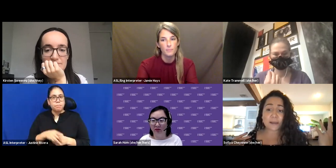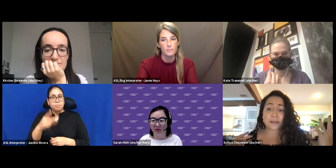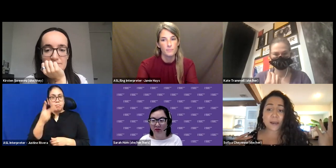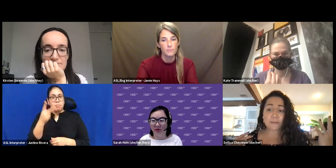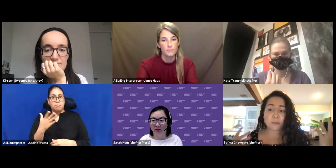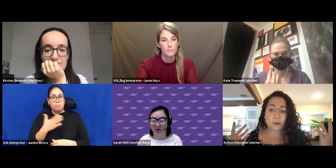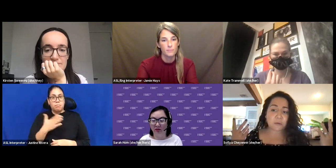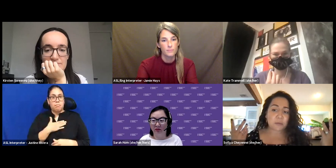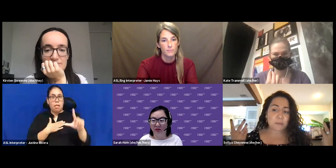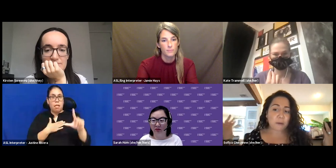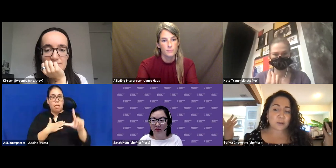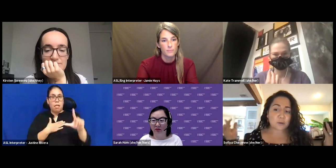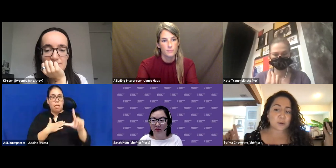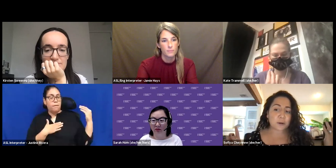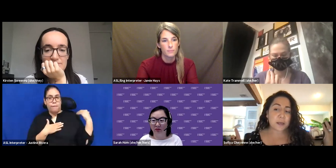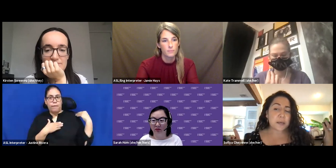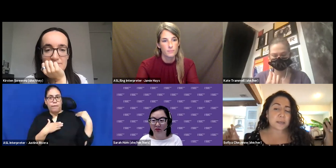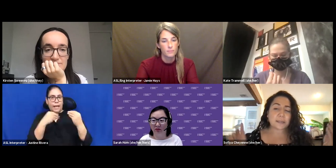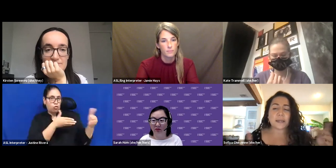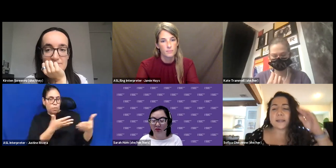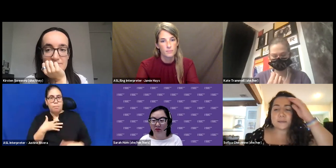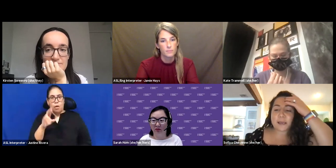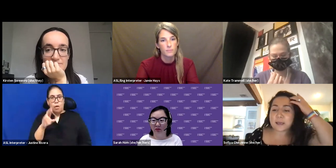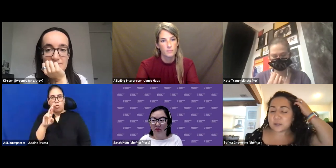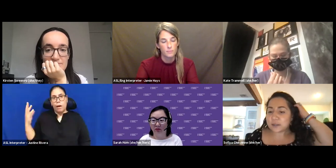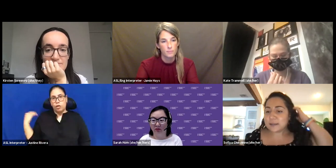my dining room and over my right shoulder extended is my kitchen.